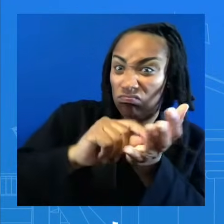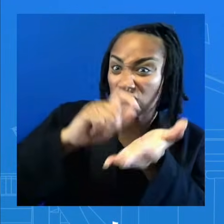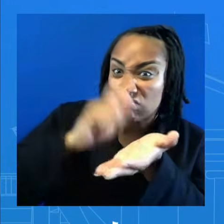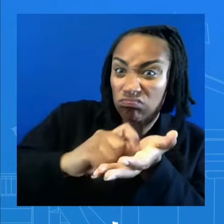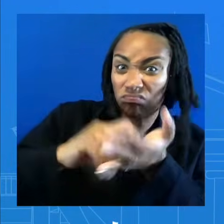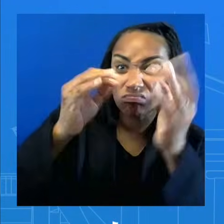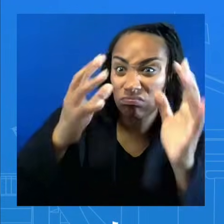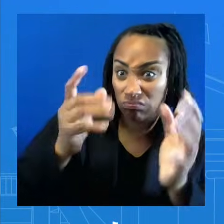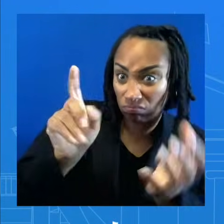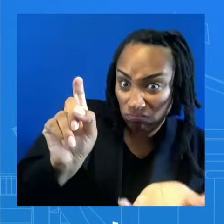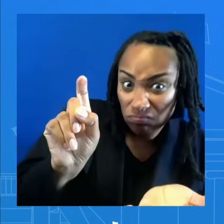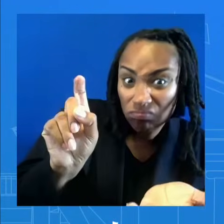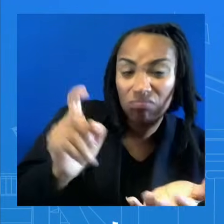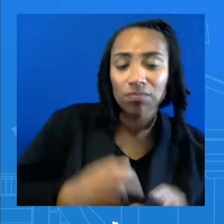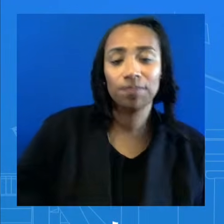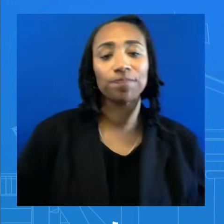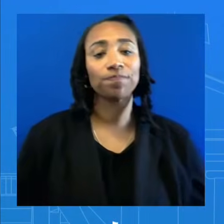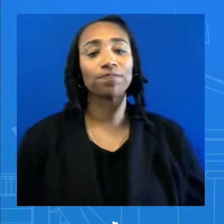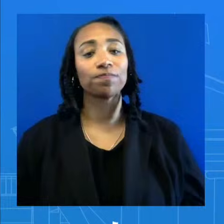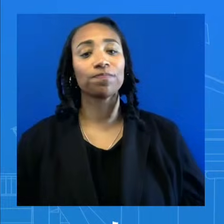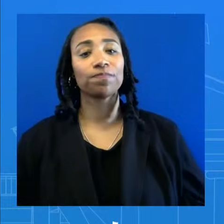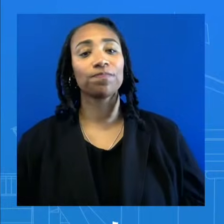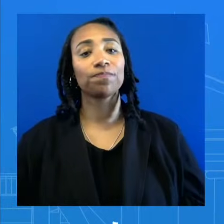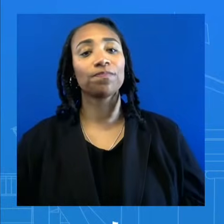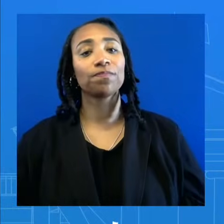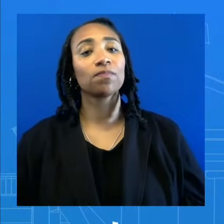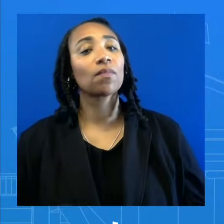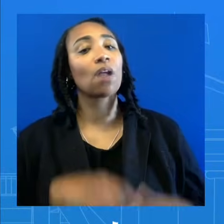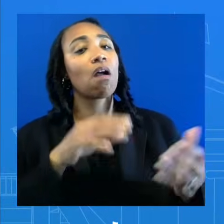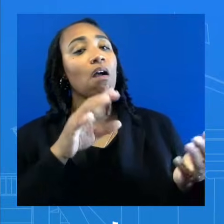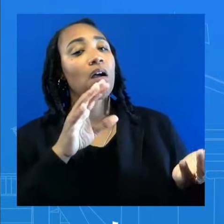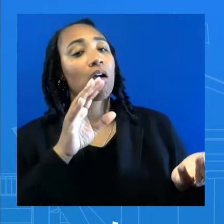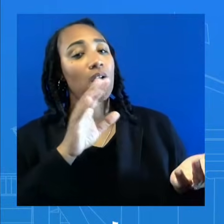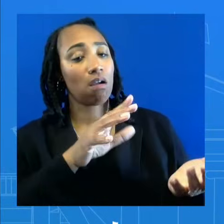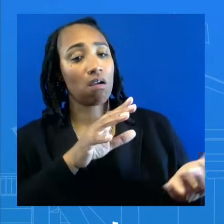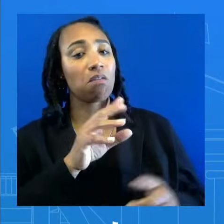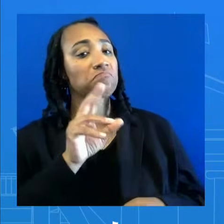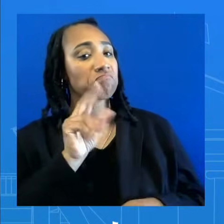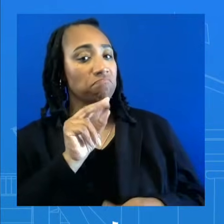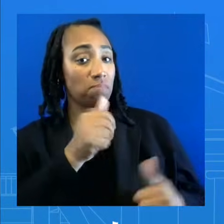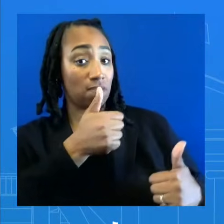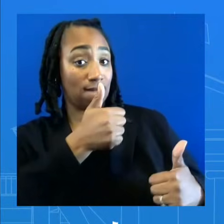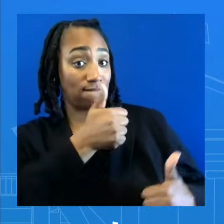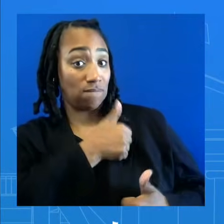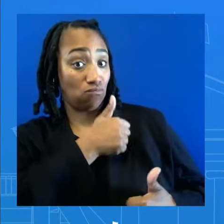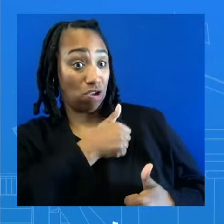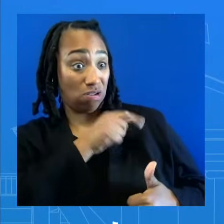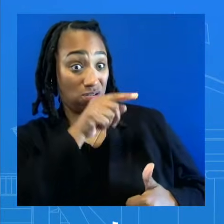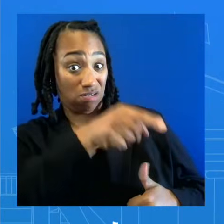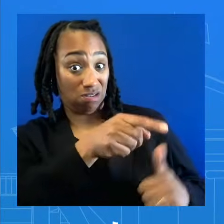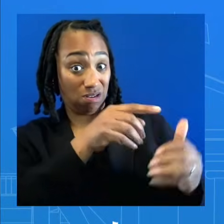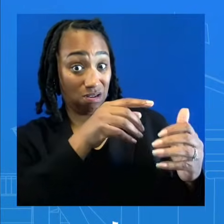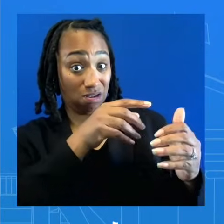and it's designed solely to help us with the counter-ISIS missions. And we're working with the Syrian Democratic Forces